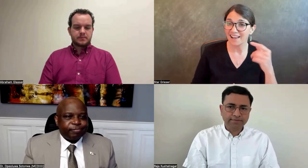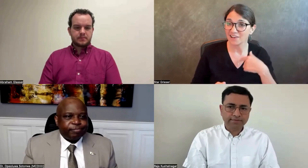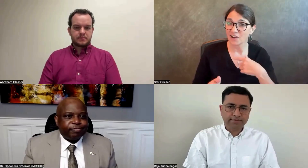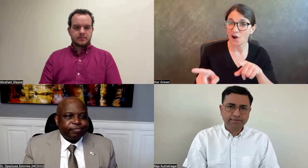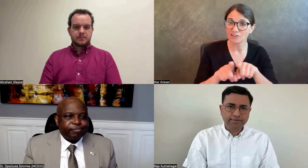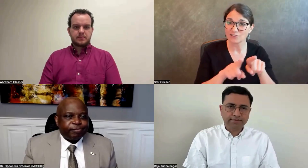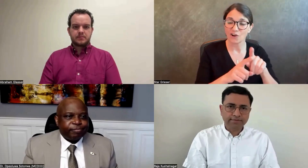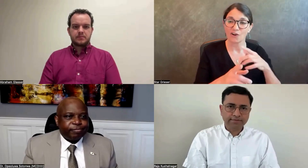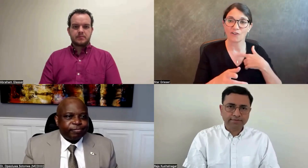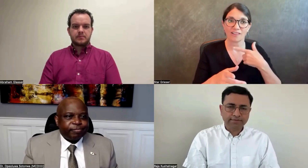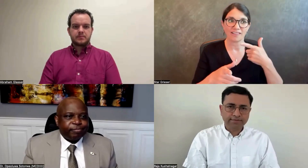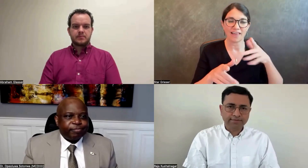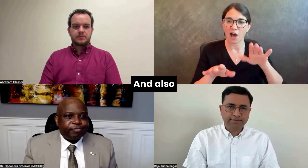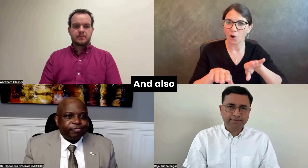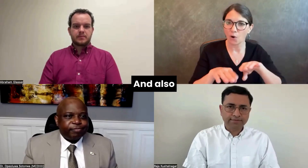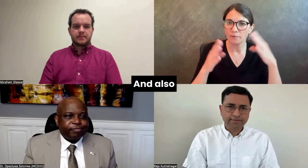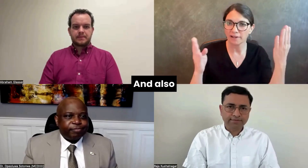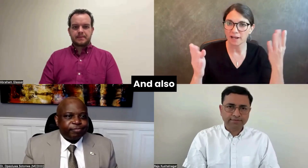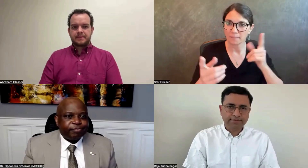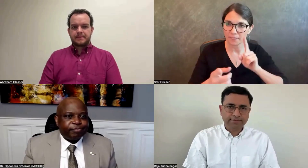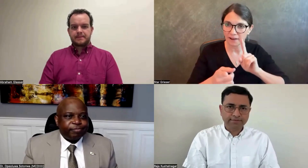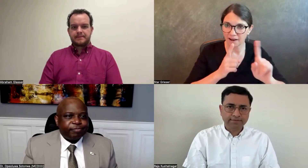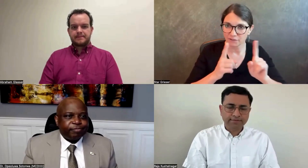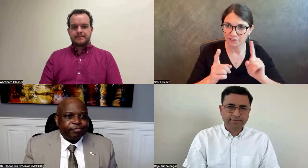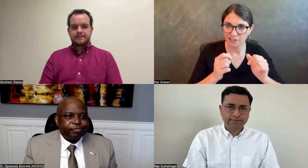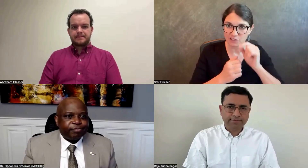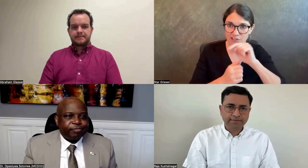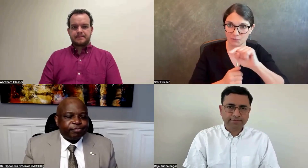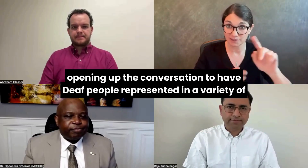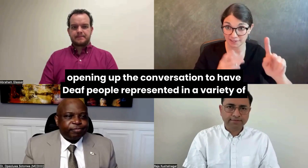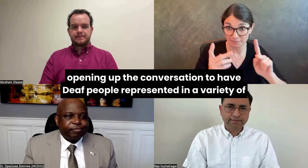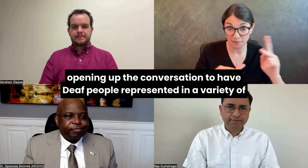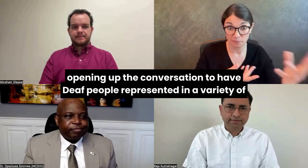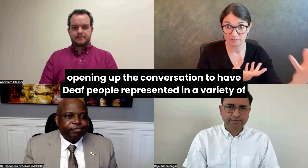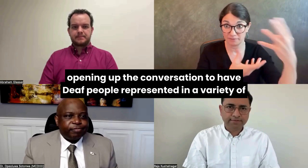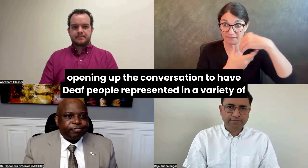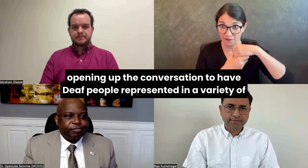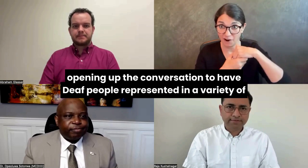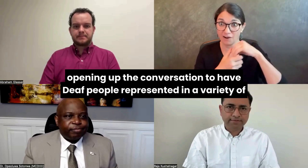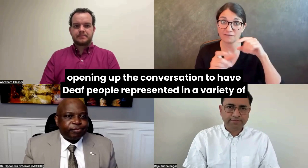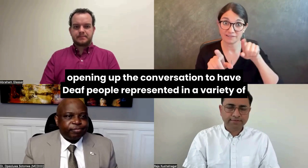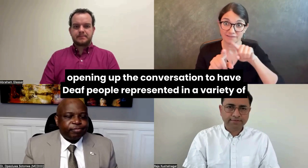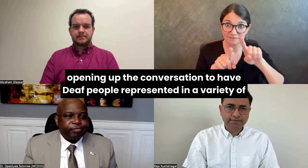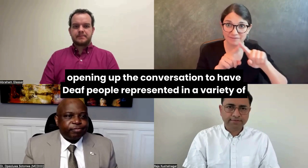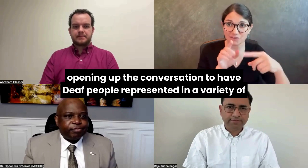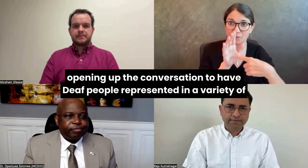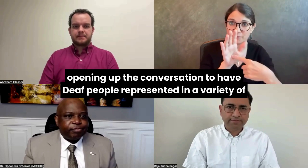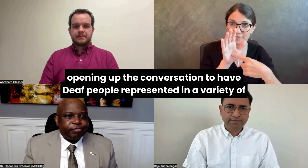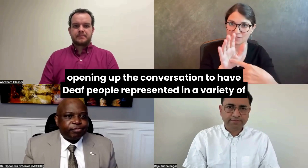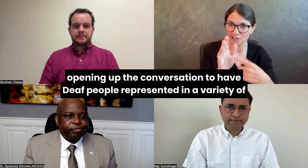And also opening up the conversation to have Deaf people represented in a variety of